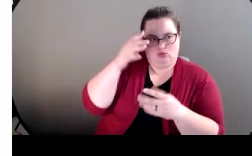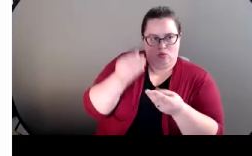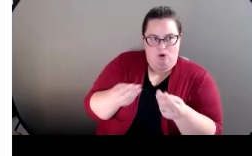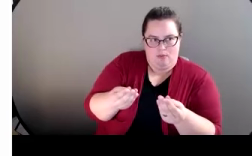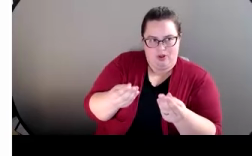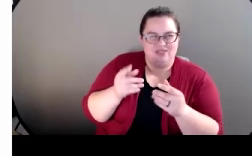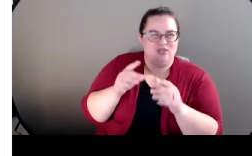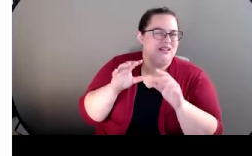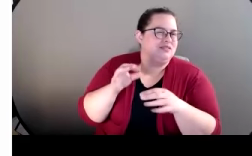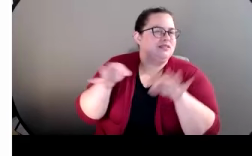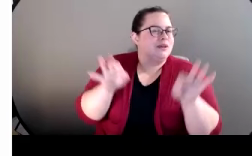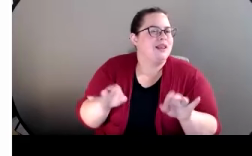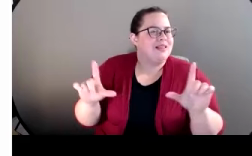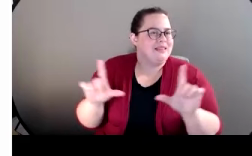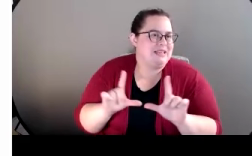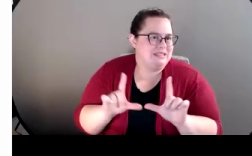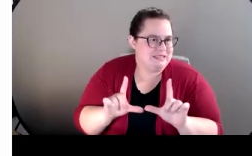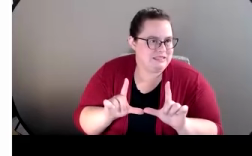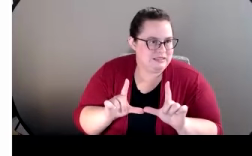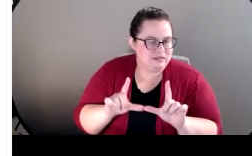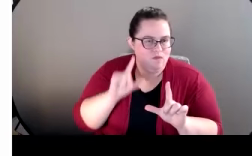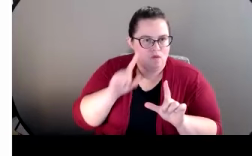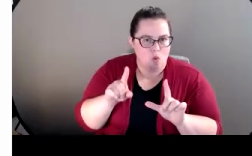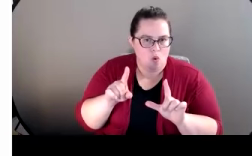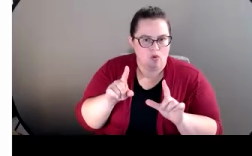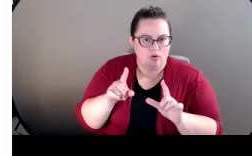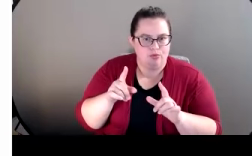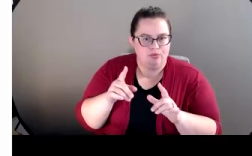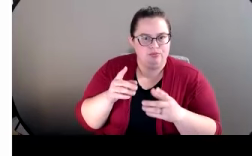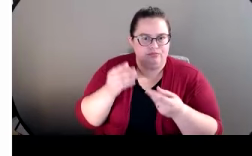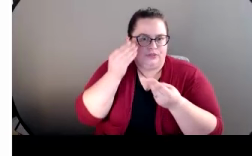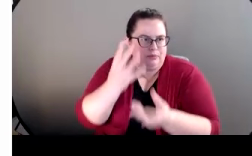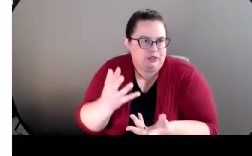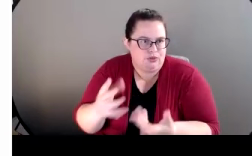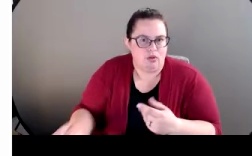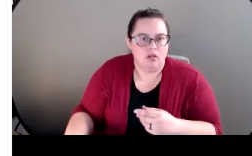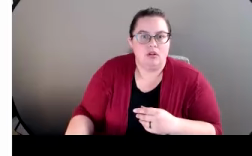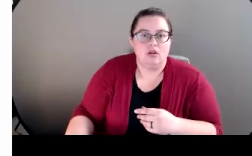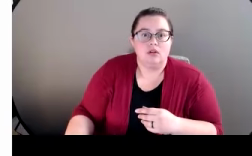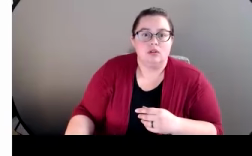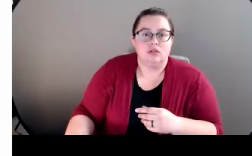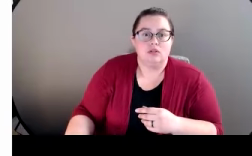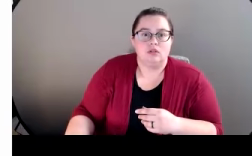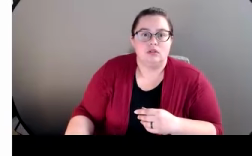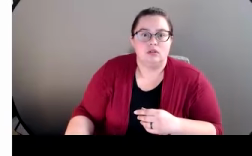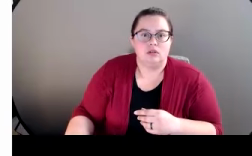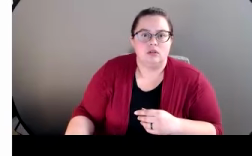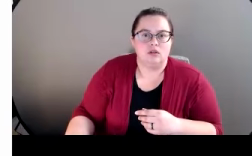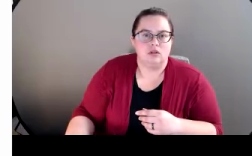When we're talking about the license, there's something called Creative Commons license.